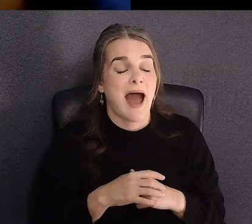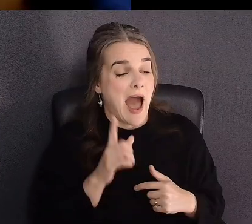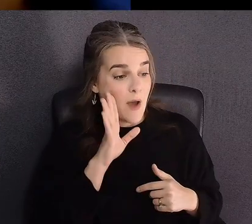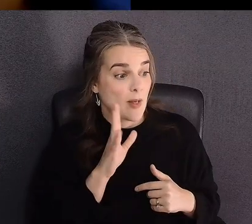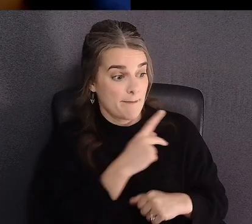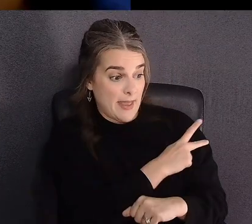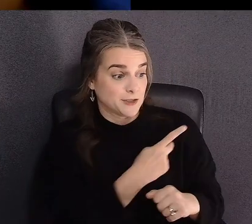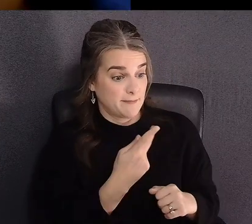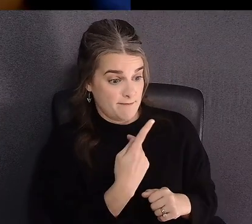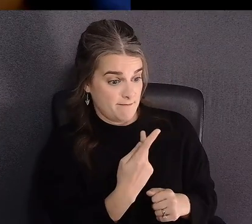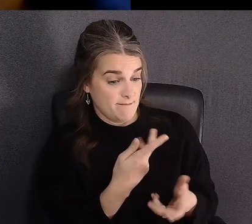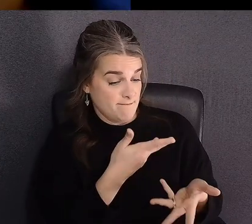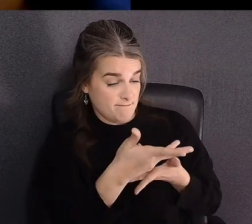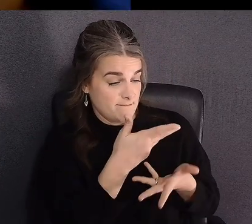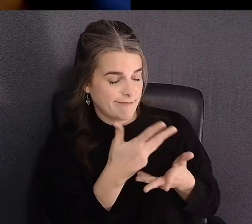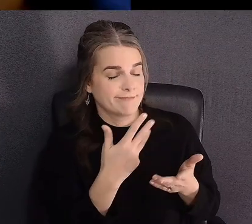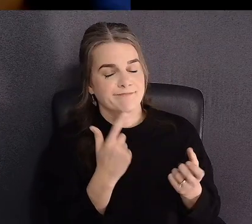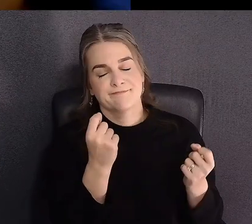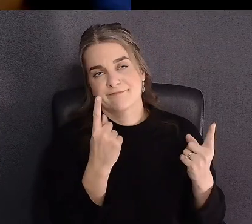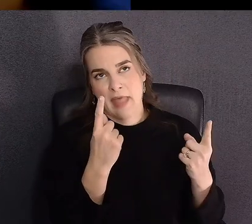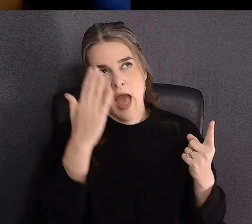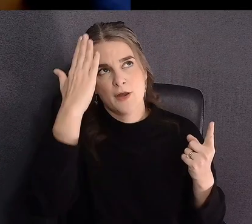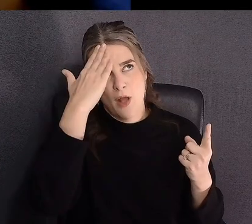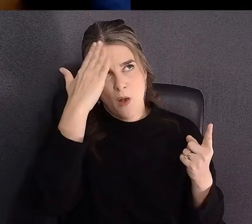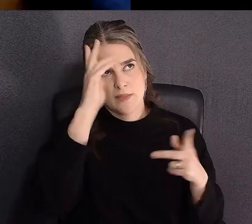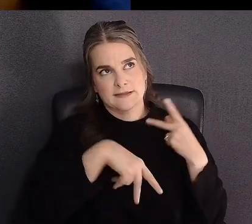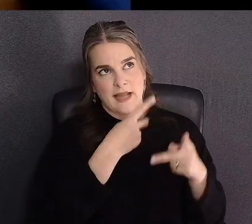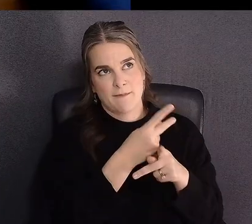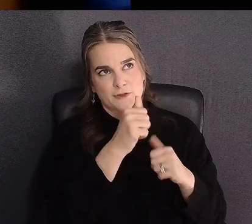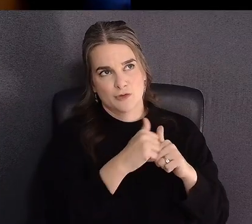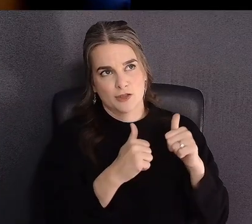OK, I know the amount of structure that you need. You know what I mean?